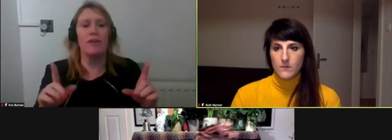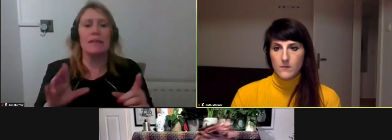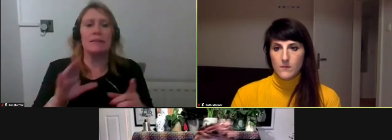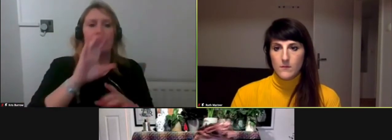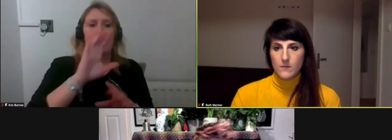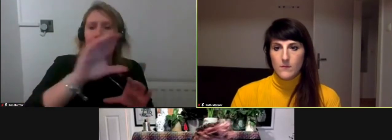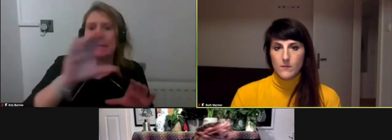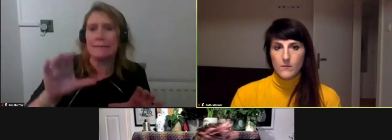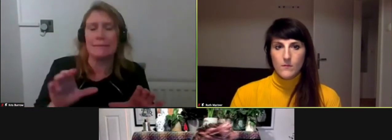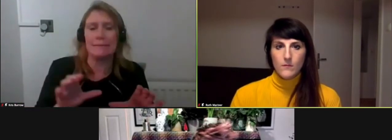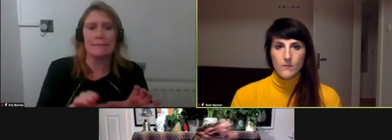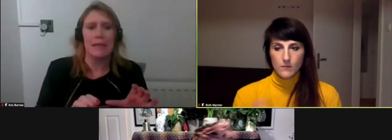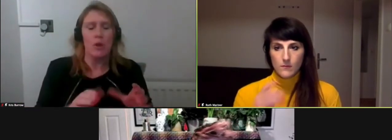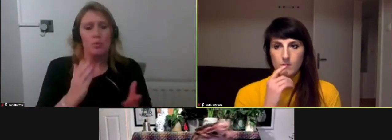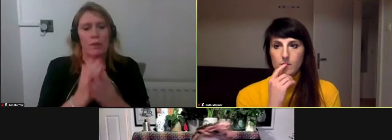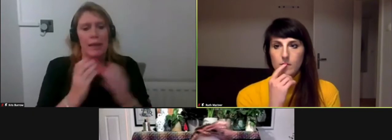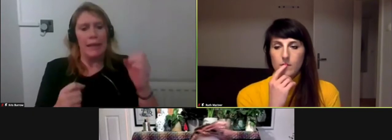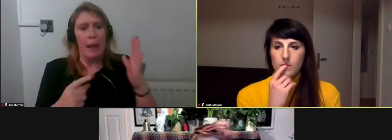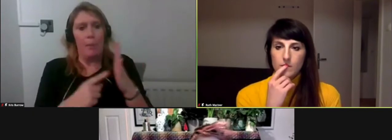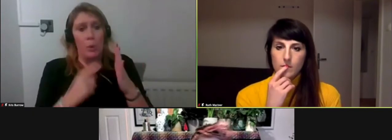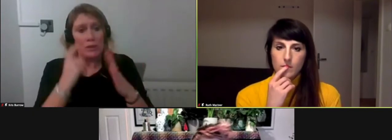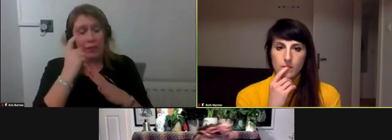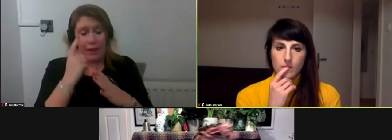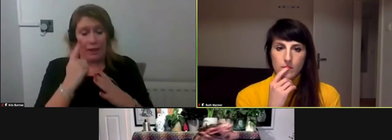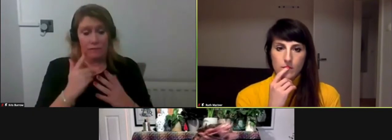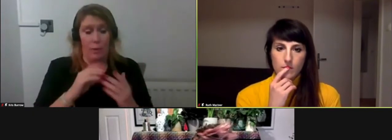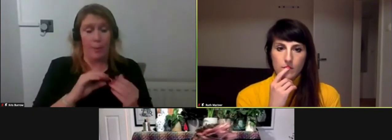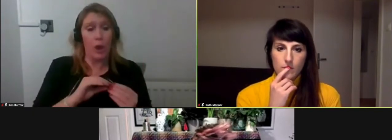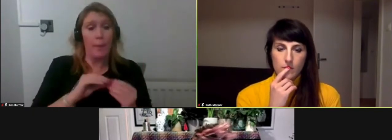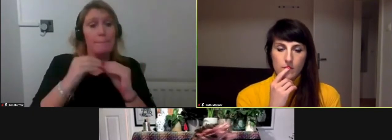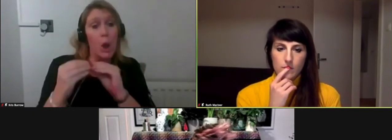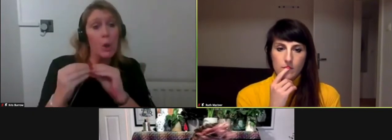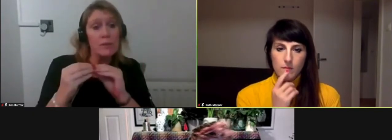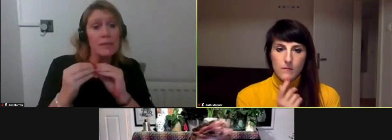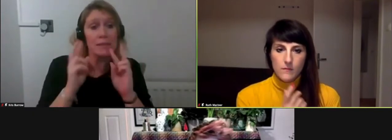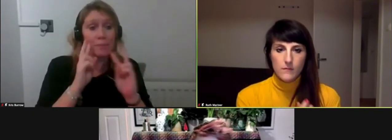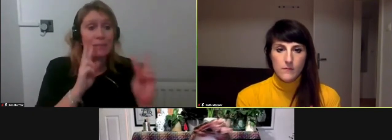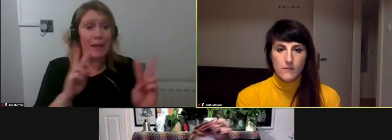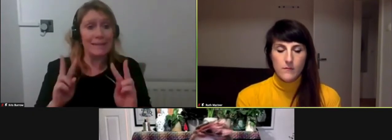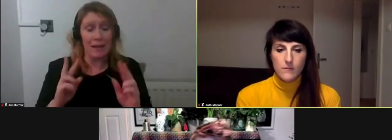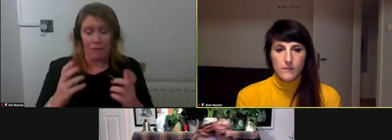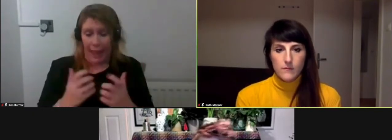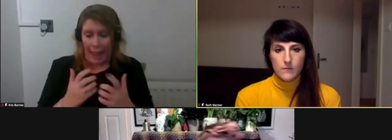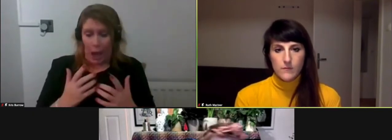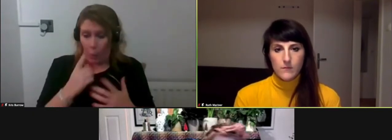really important to think from a composer's perspective how can we make that possible because obviously if it's